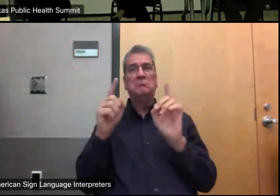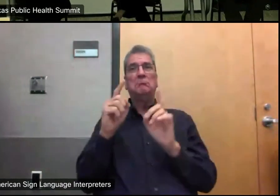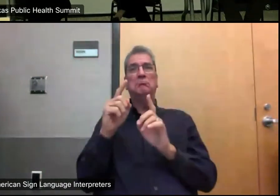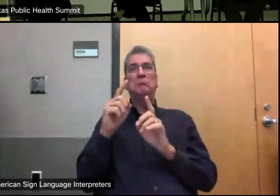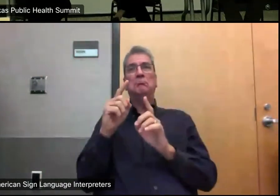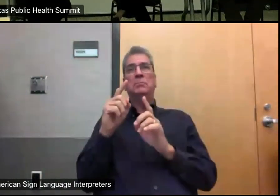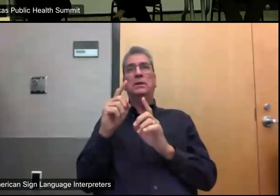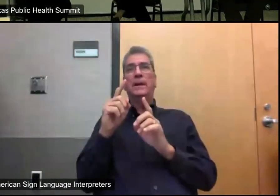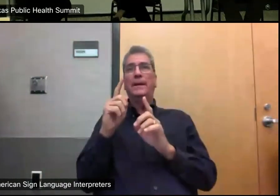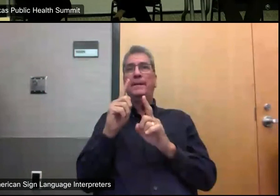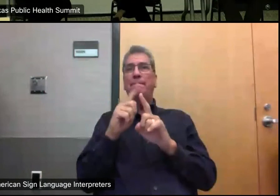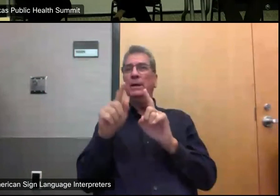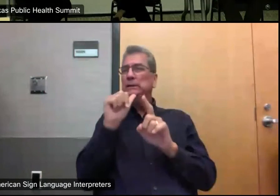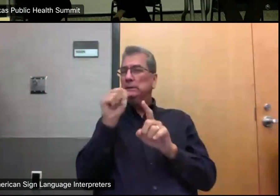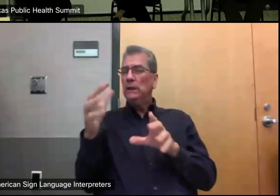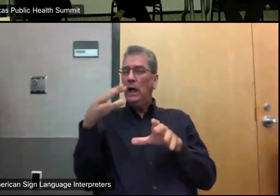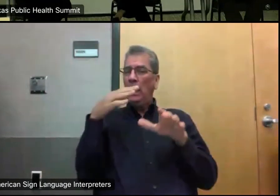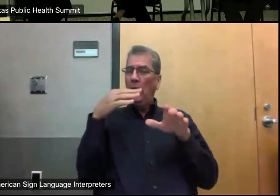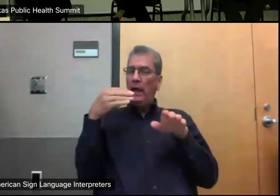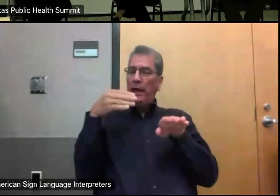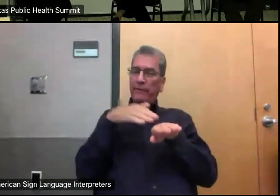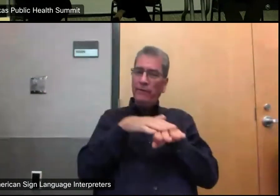But it's not in Kobe yet, I don't think, but in other health issues, there's been some